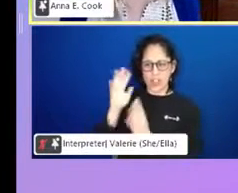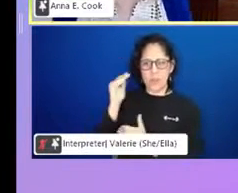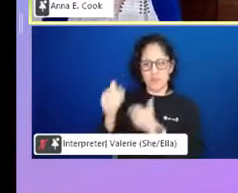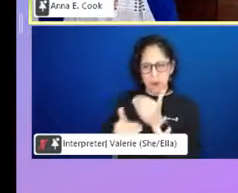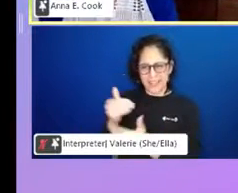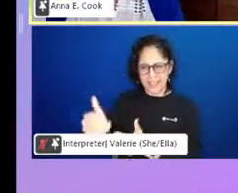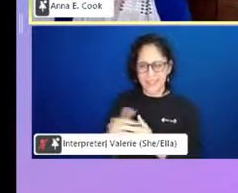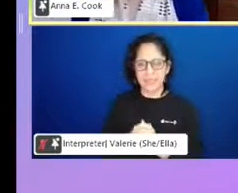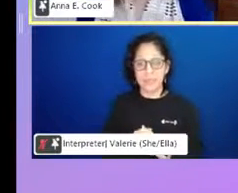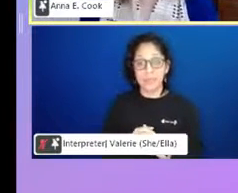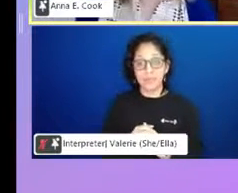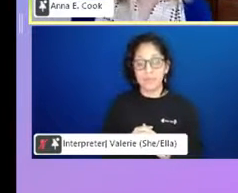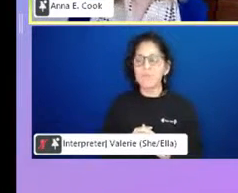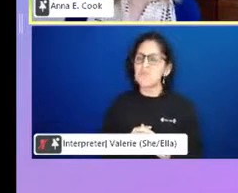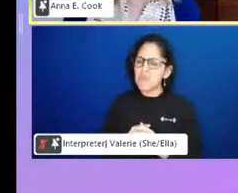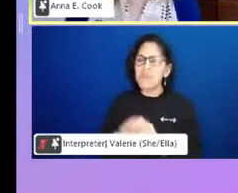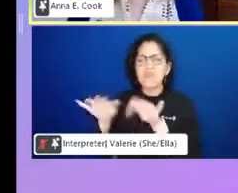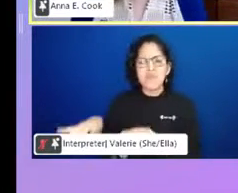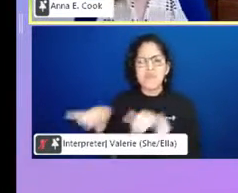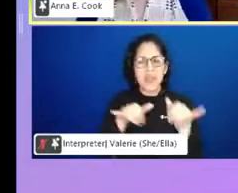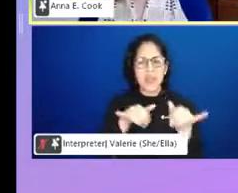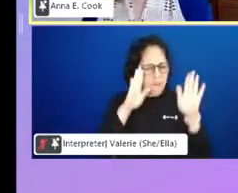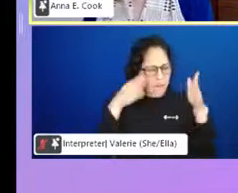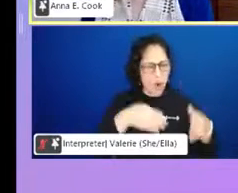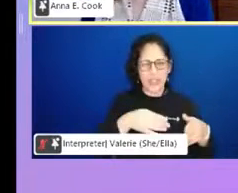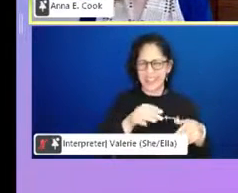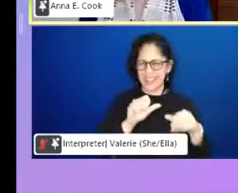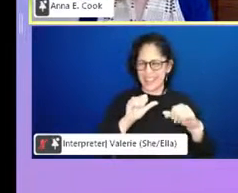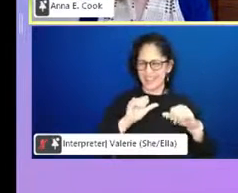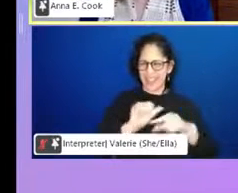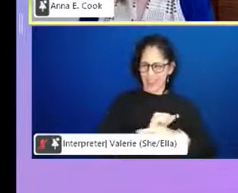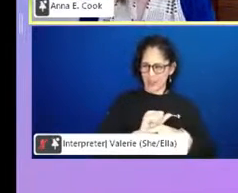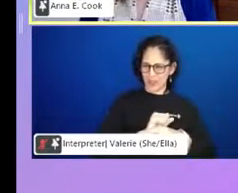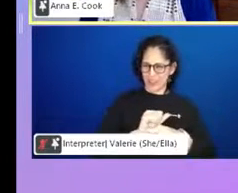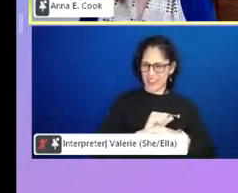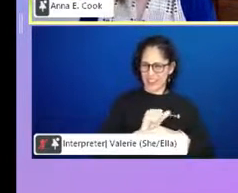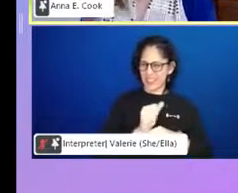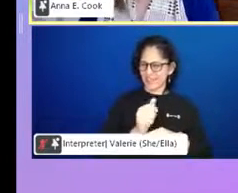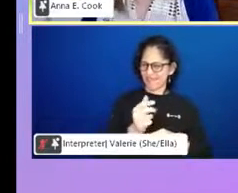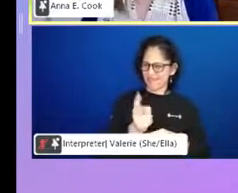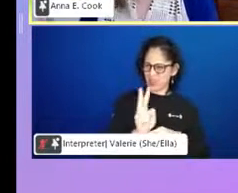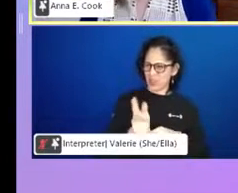like that focused exercise we did a few minutes ago during our session so I do